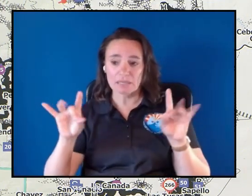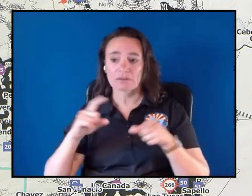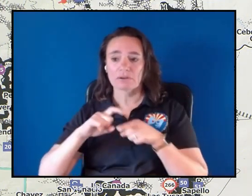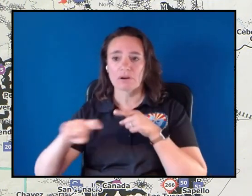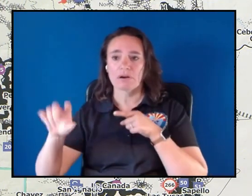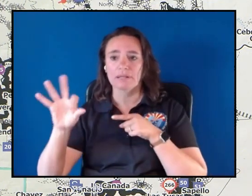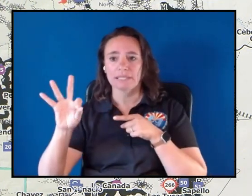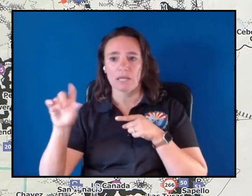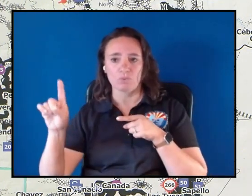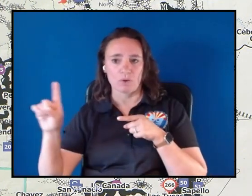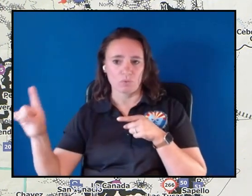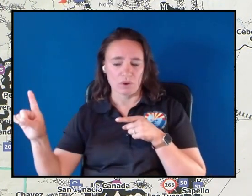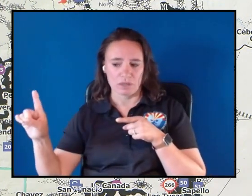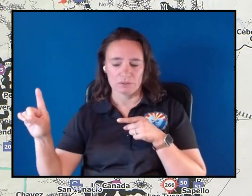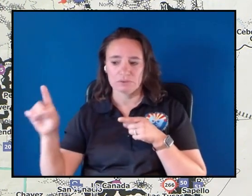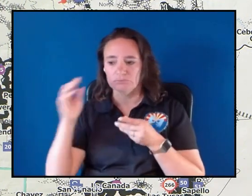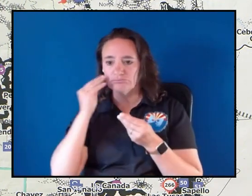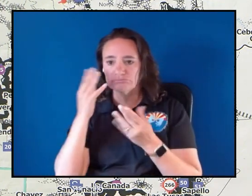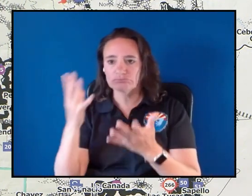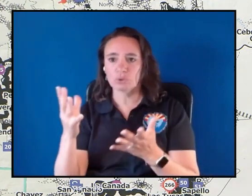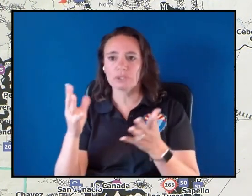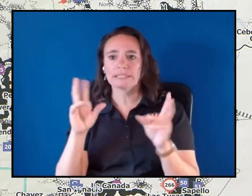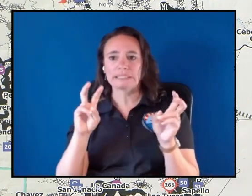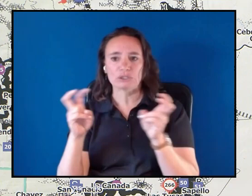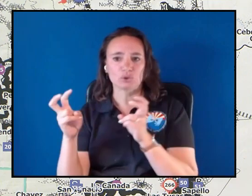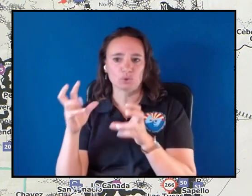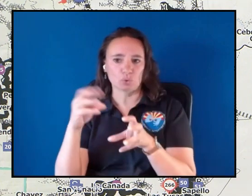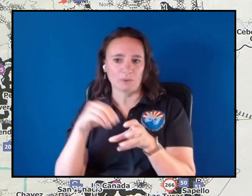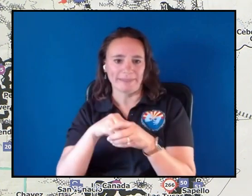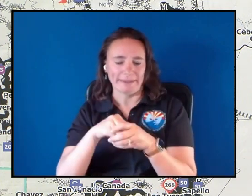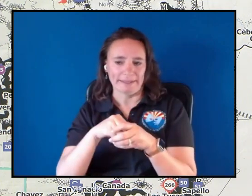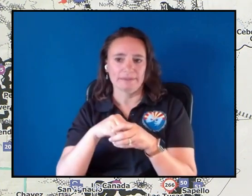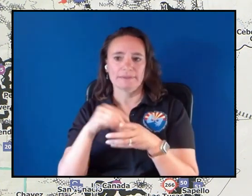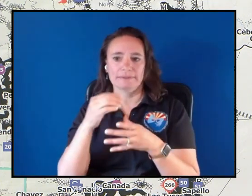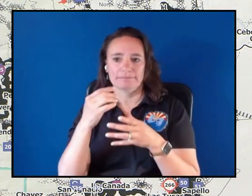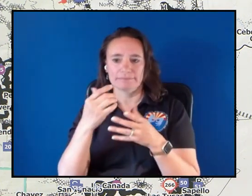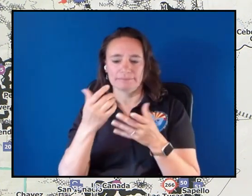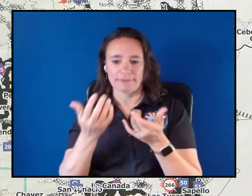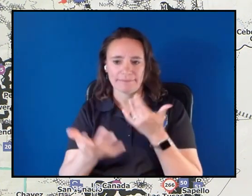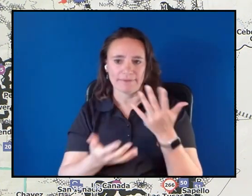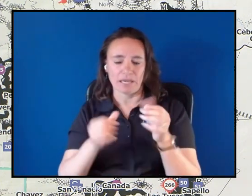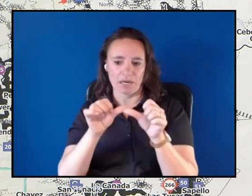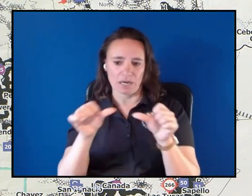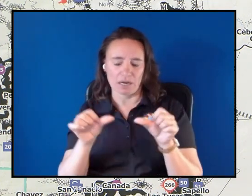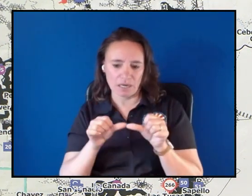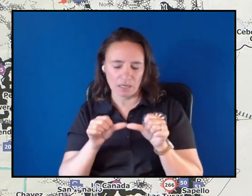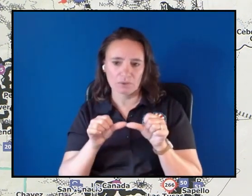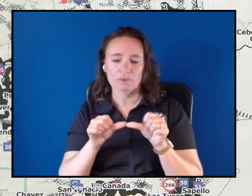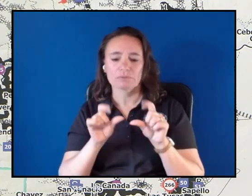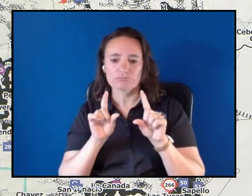incident area. And we will send people out to ground truth and investigate and make sure that our control lines are still